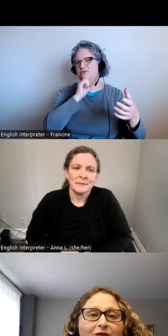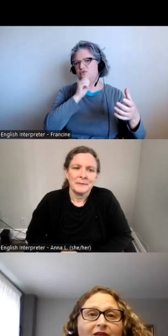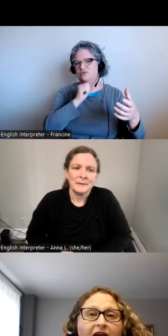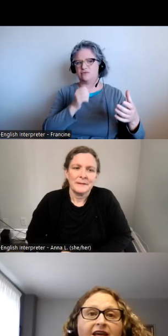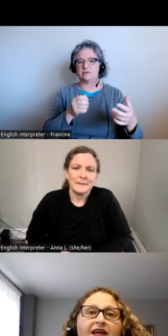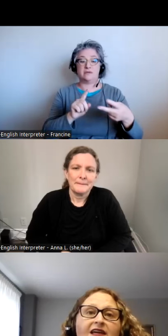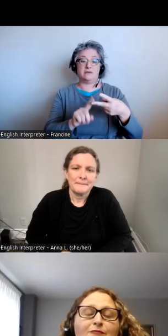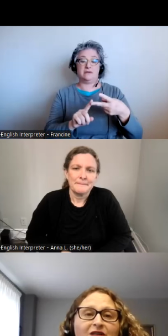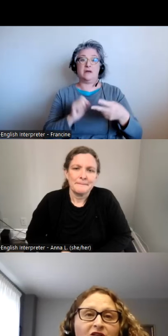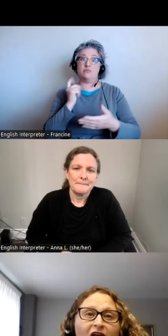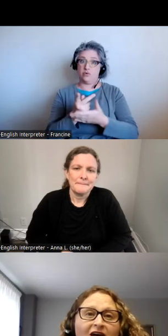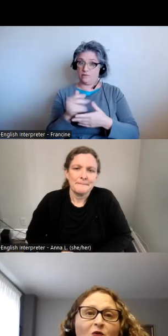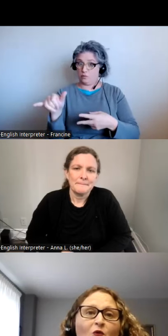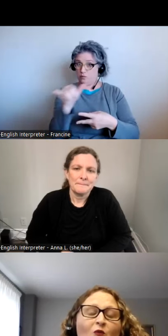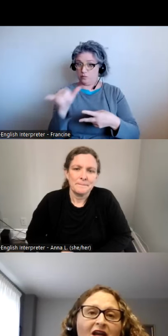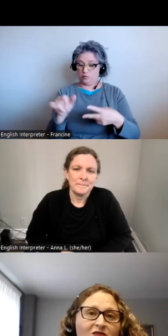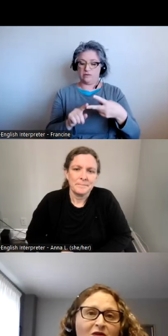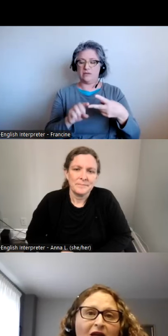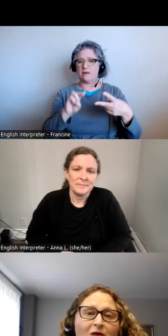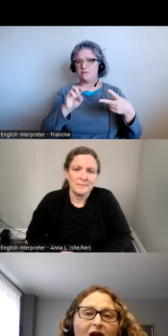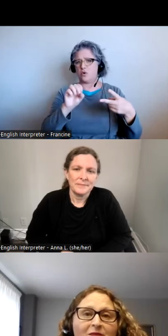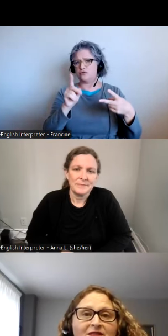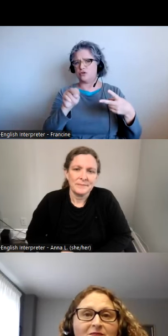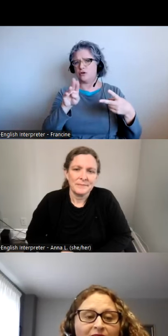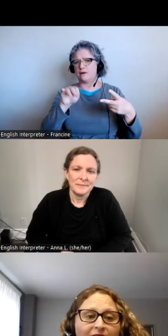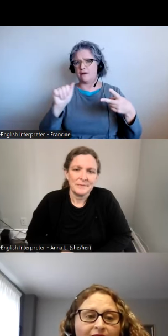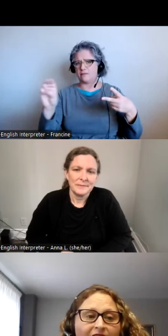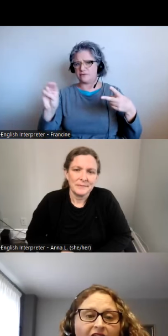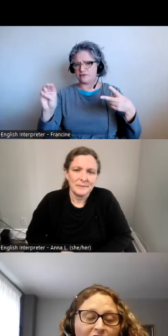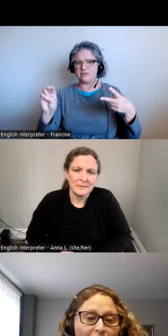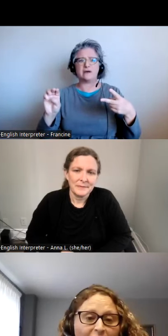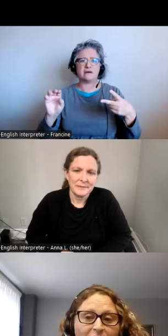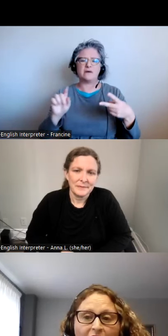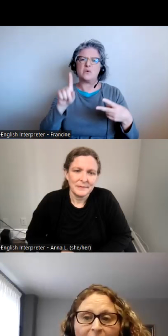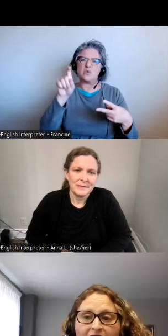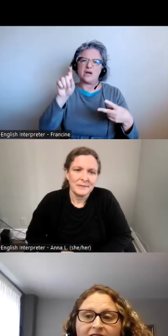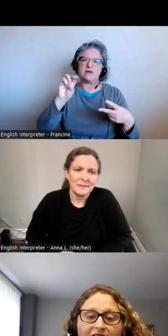And this is the preferred vaccine for this age group.